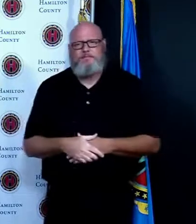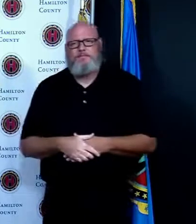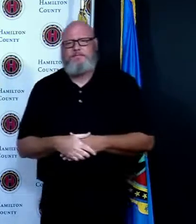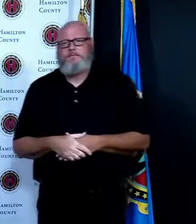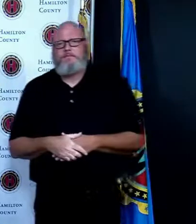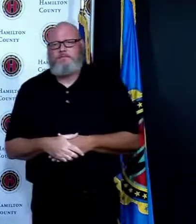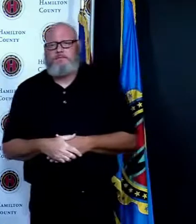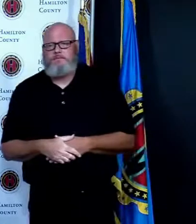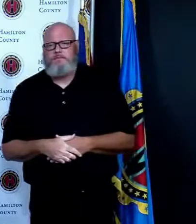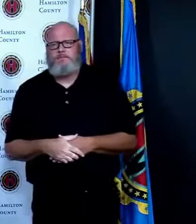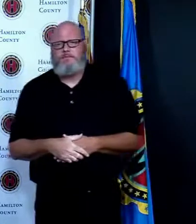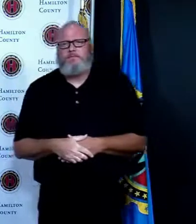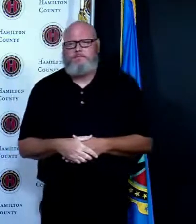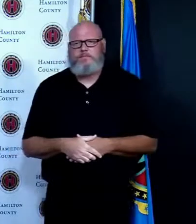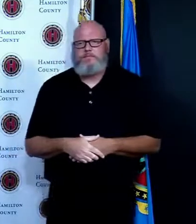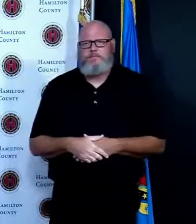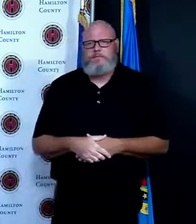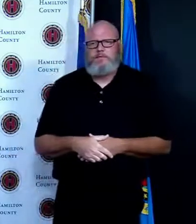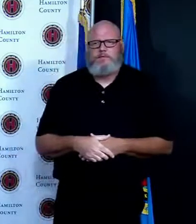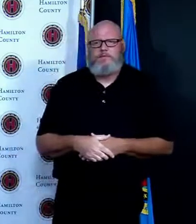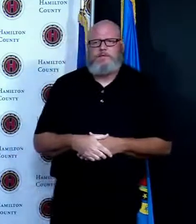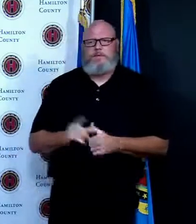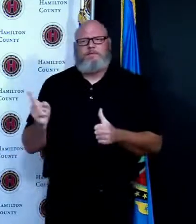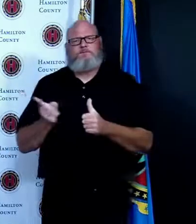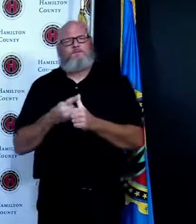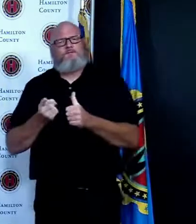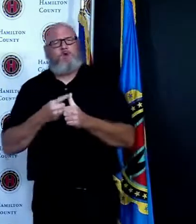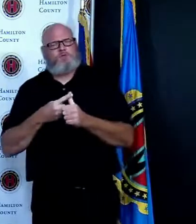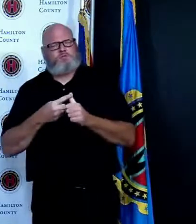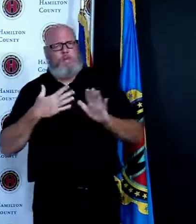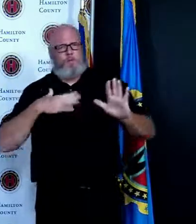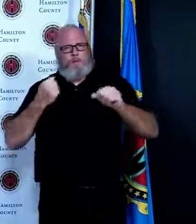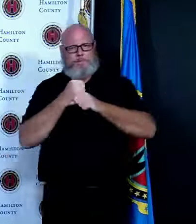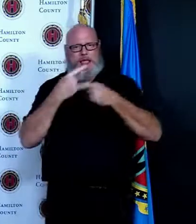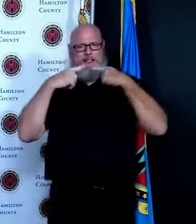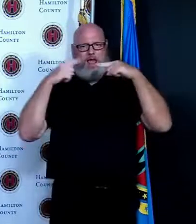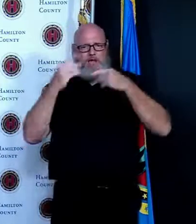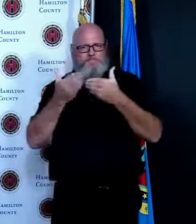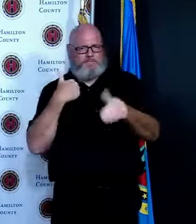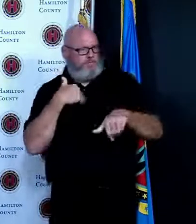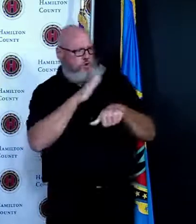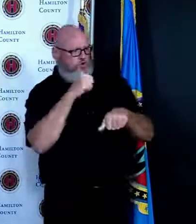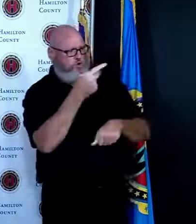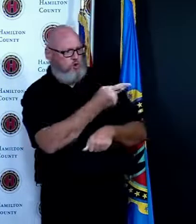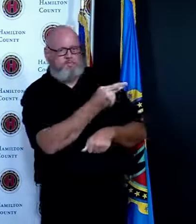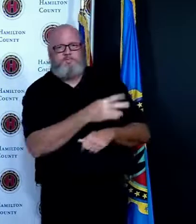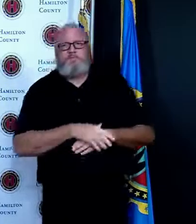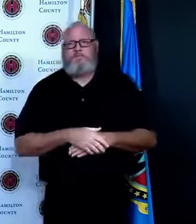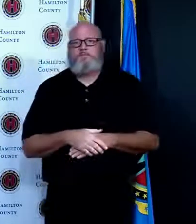the Hamilton County library in partnership with UC Health the Health Collaborative in Hamilton County